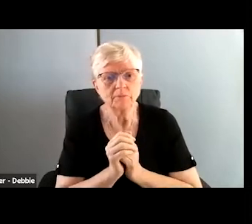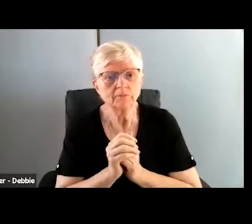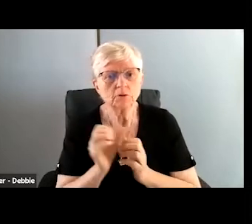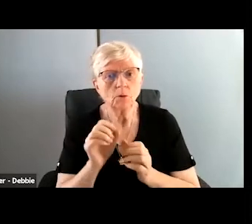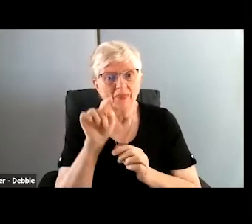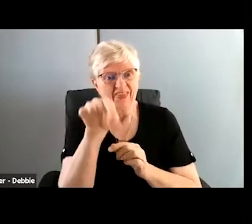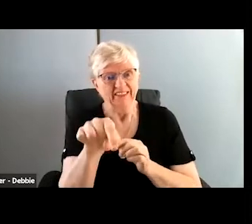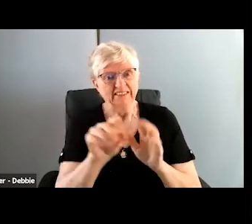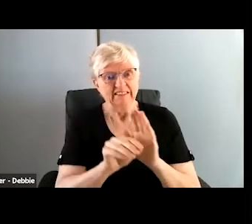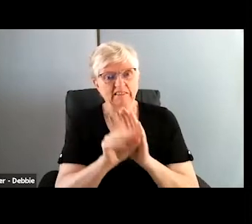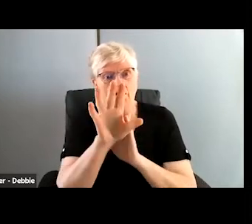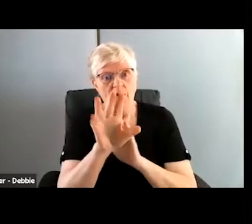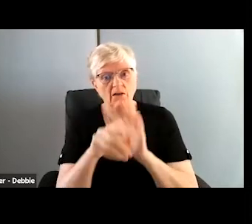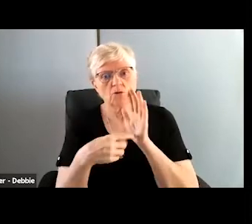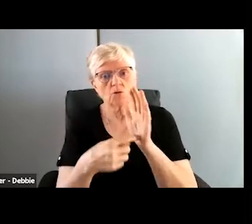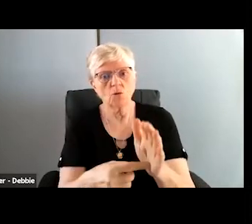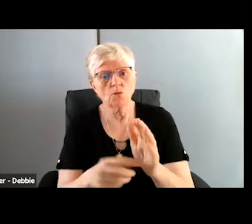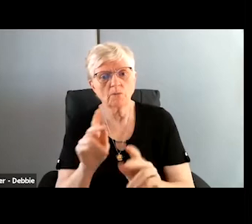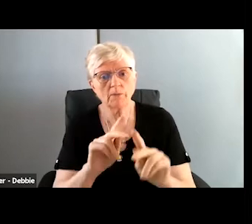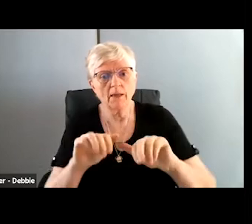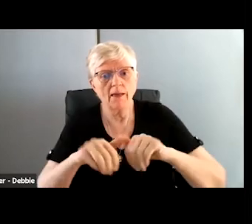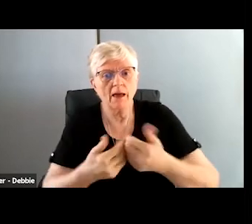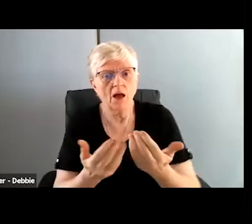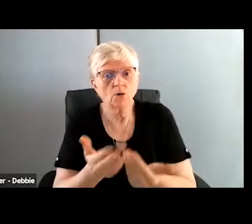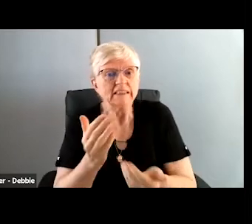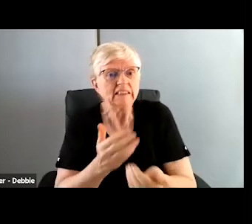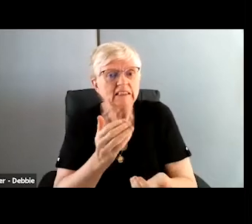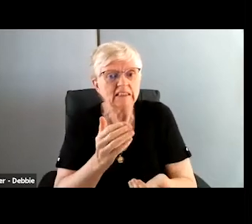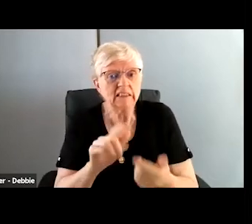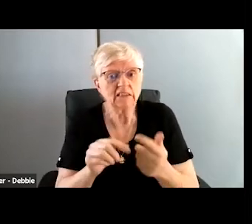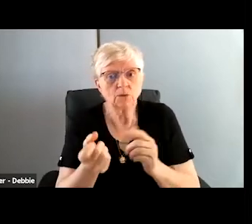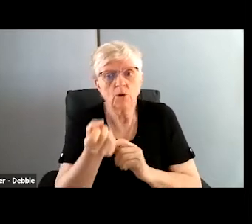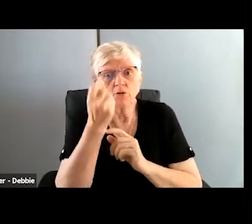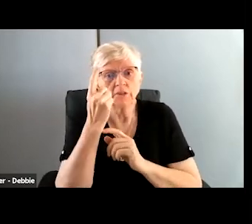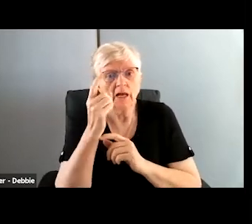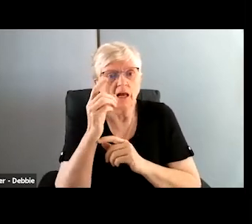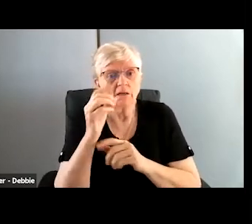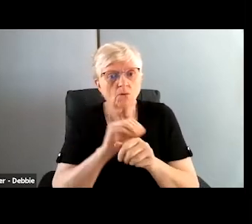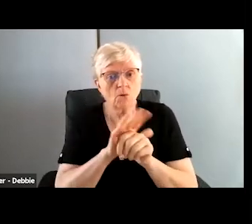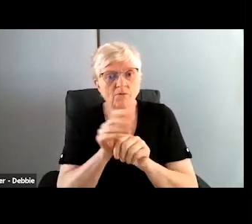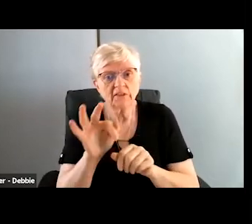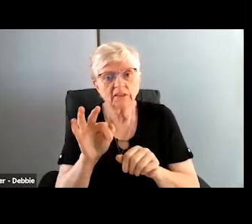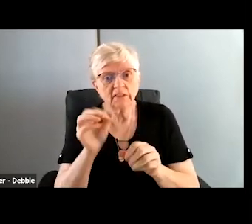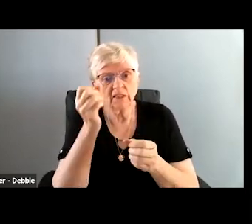TERMS OF HOW PEOPLE GOT THEIR INFORMATION. SO THIS SLIDE SHOWS US HOW EASY IT IS SO THIS SLIDE SHOWS US HOW EASY IT IS TO UNDERSTAND COVID TO UNDERSTAND COVID INFORMATION THROUGH NEWS INFORMATION THROUGH NEWS BRIEFINGS.